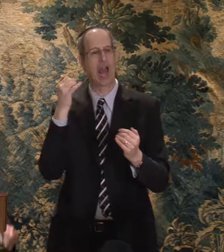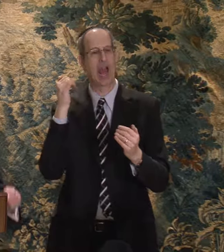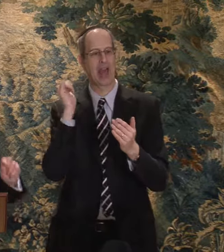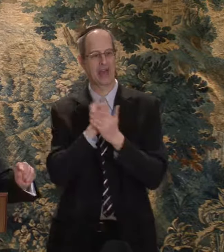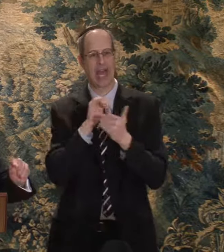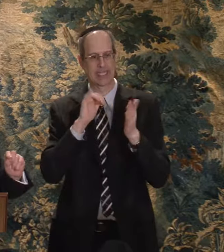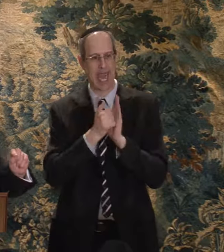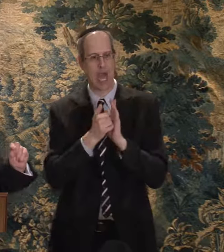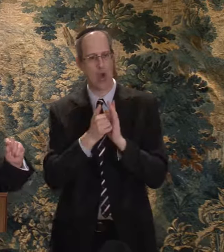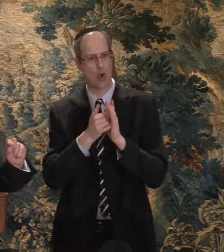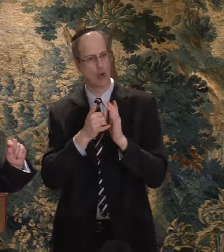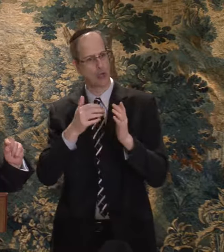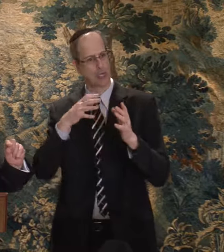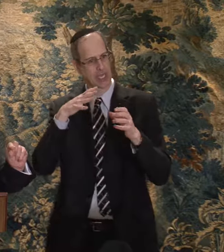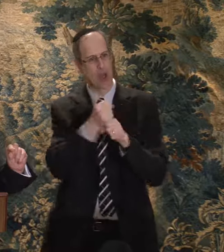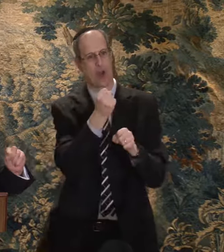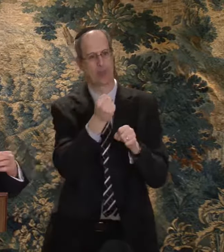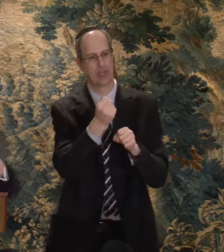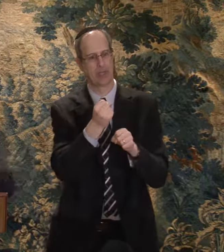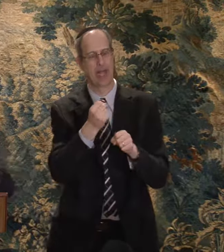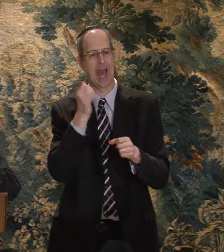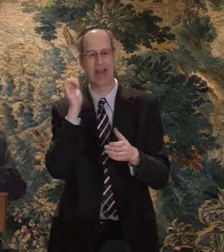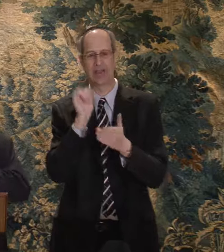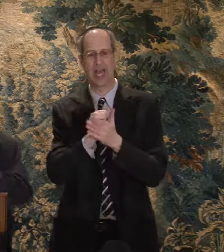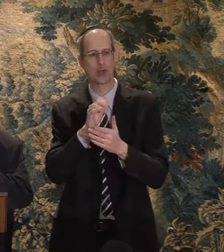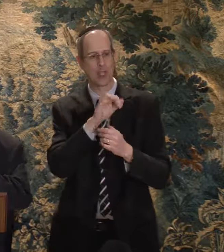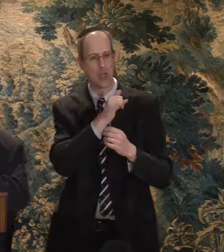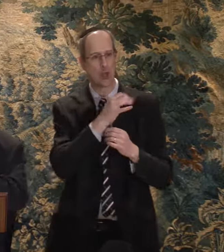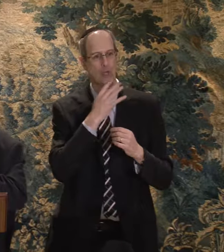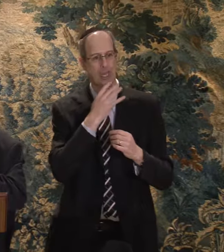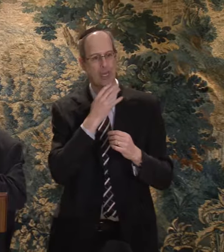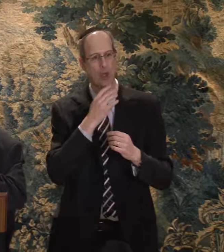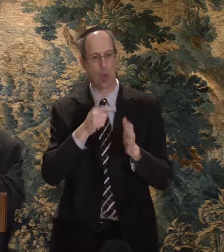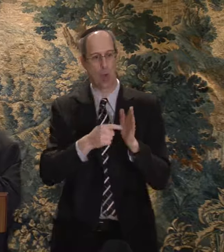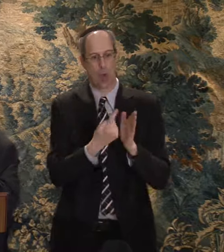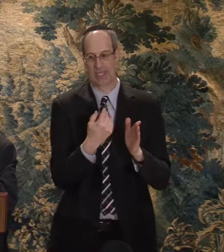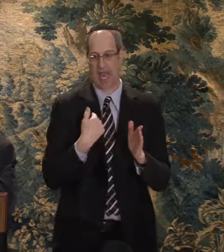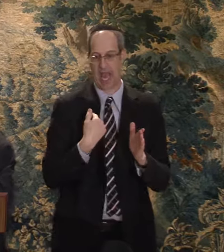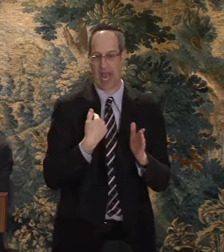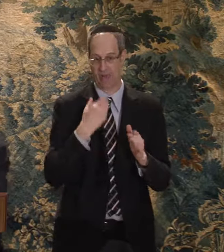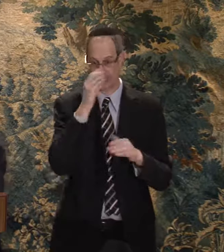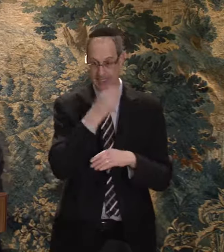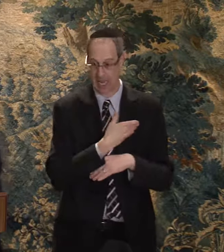that's what Yaakov Avena said once I have a son that I know that will never